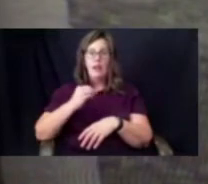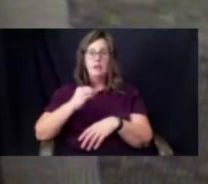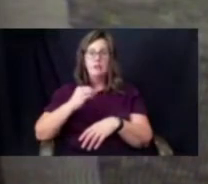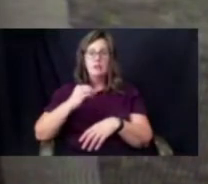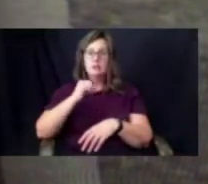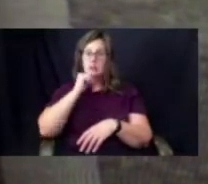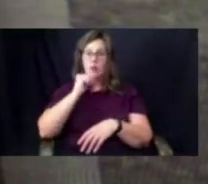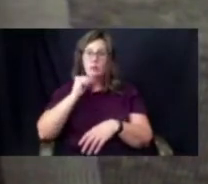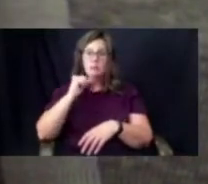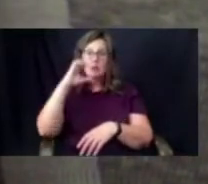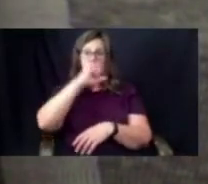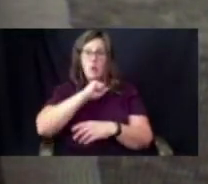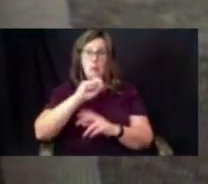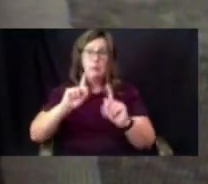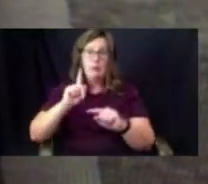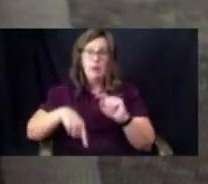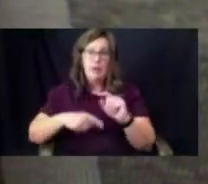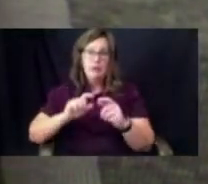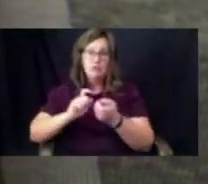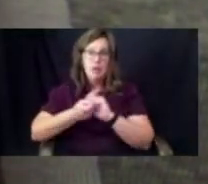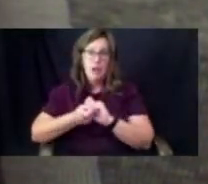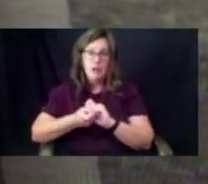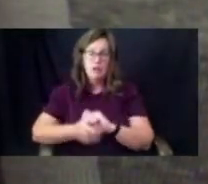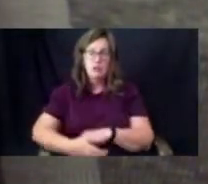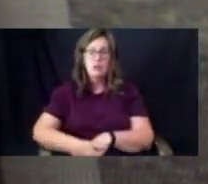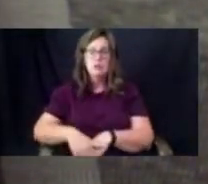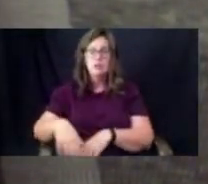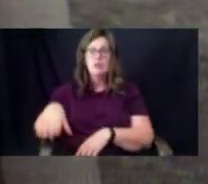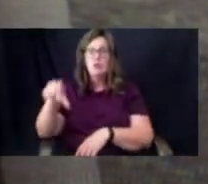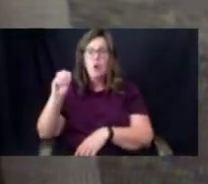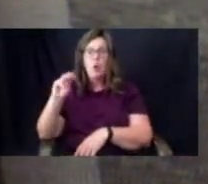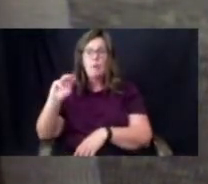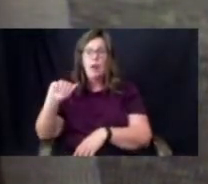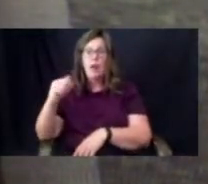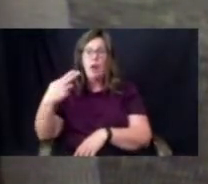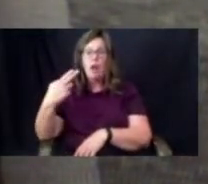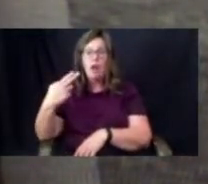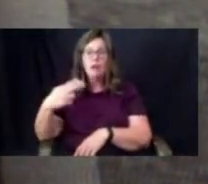omaha whose faith community wasn't very welcoming and they came out and then the community was like